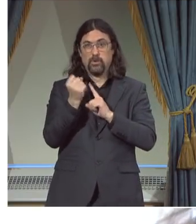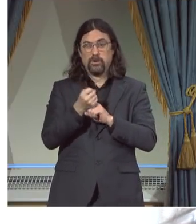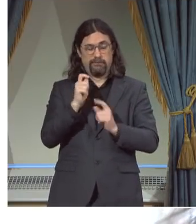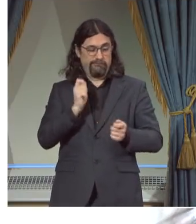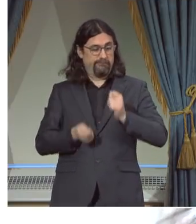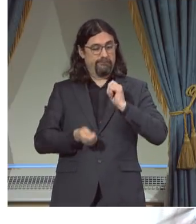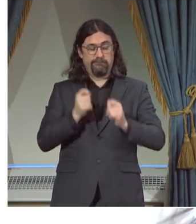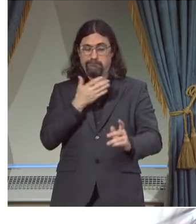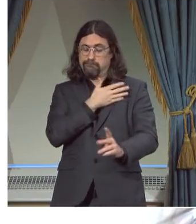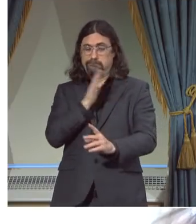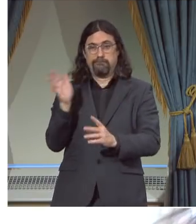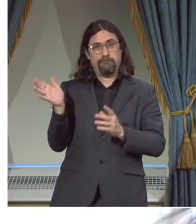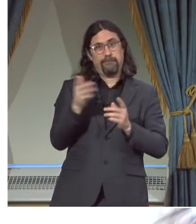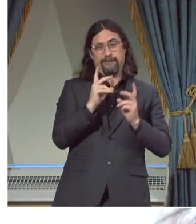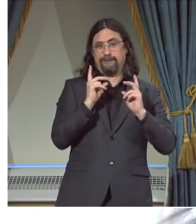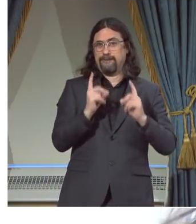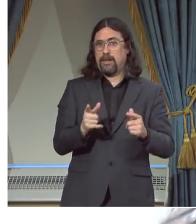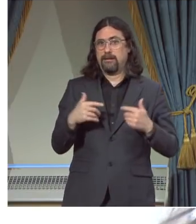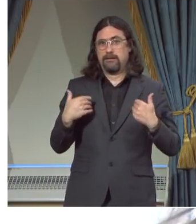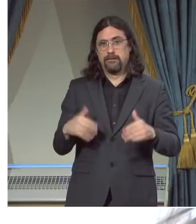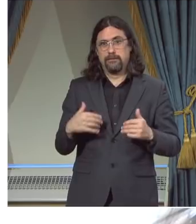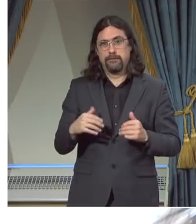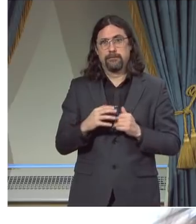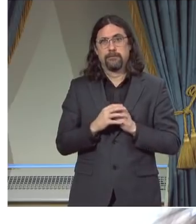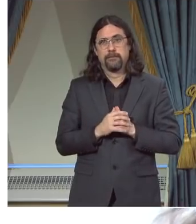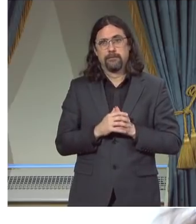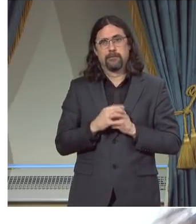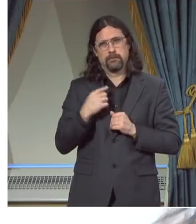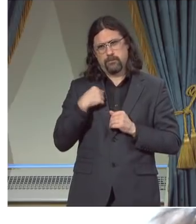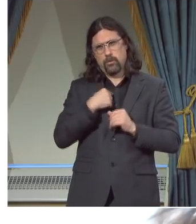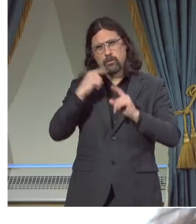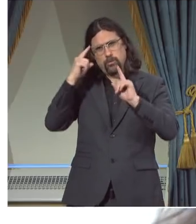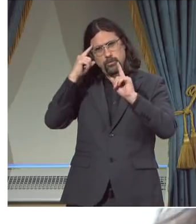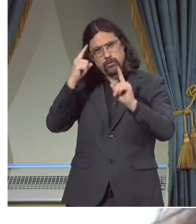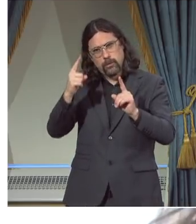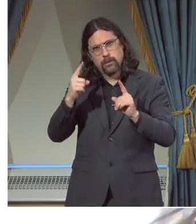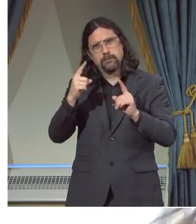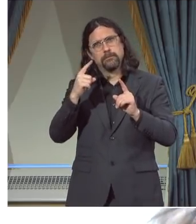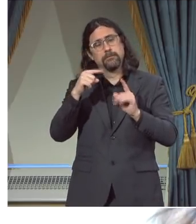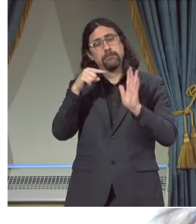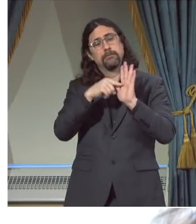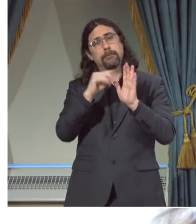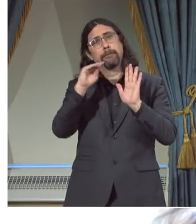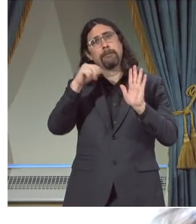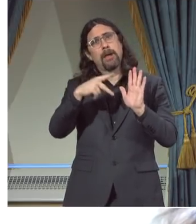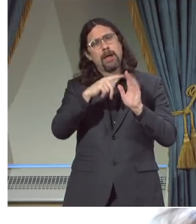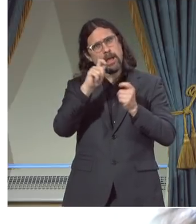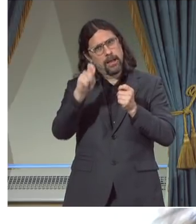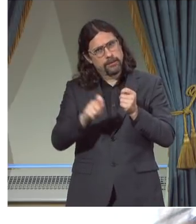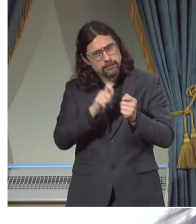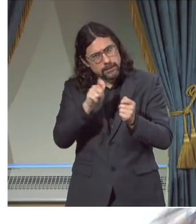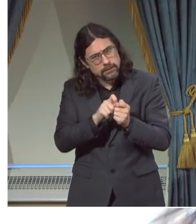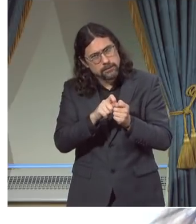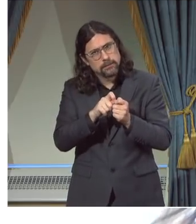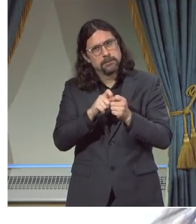CONSISTENT MAPS THAT HAVE RELIABLE ACCURATE DATA ON A DAILY BASIS.